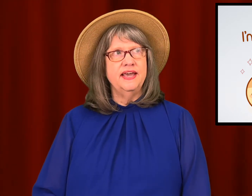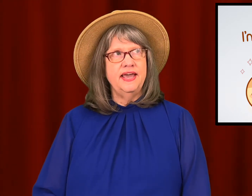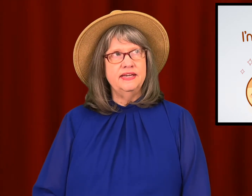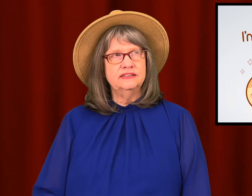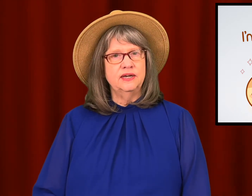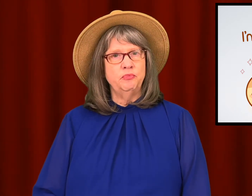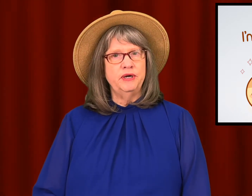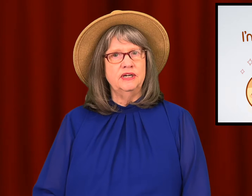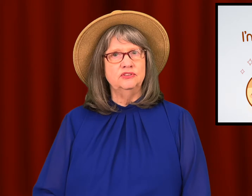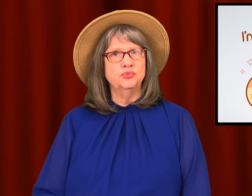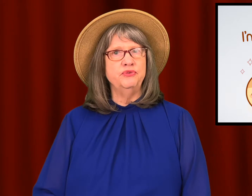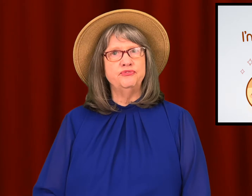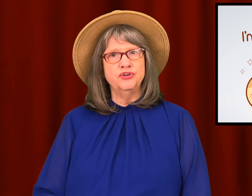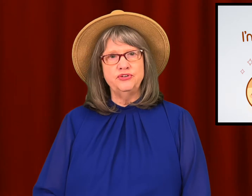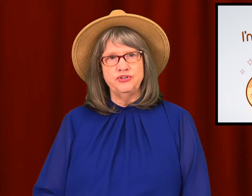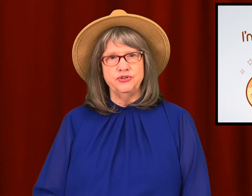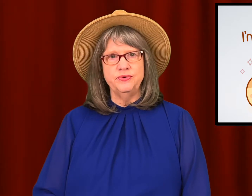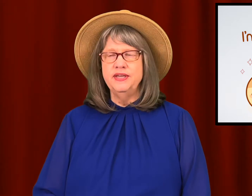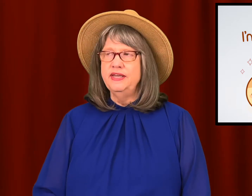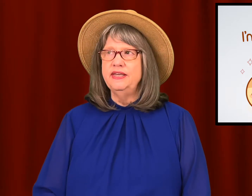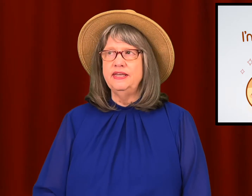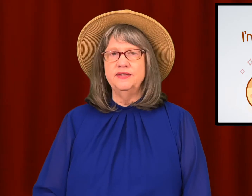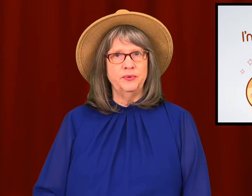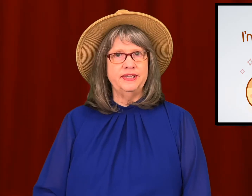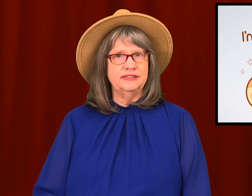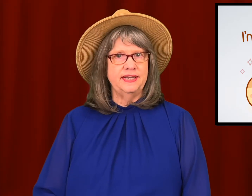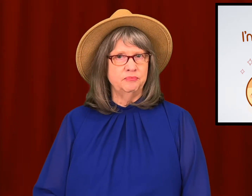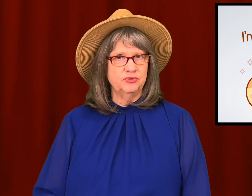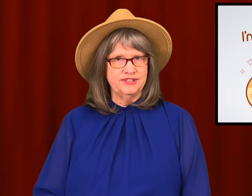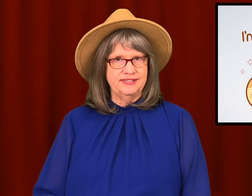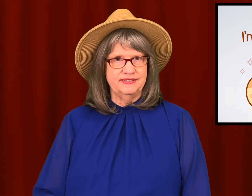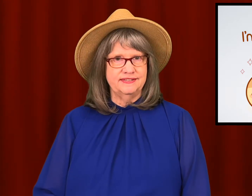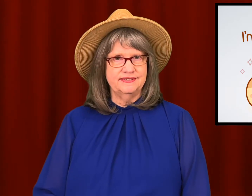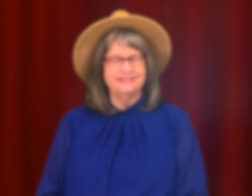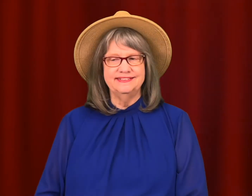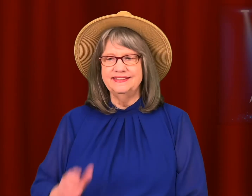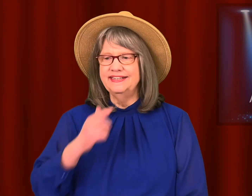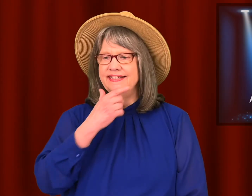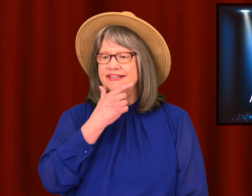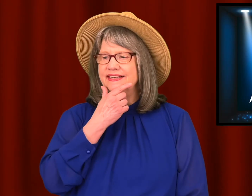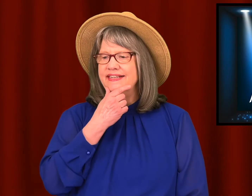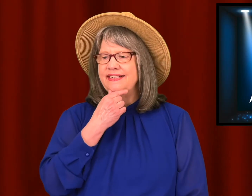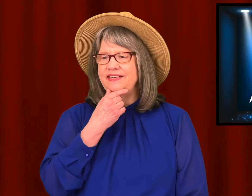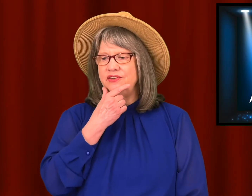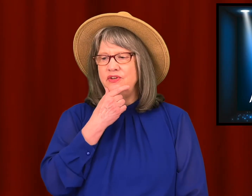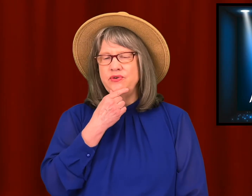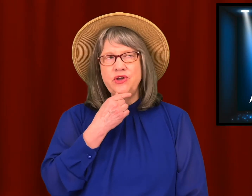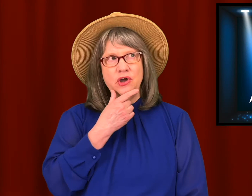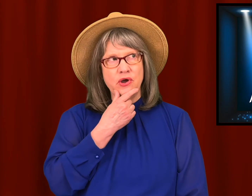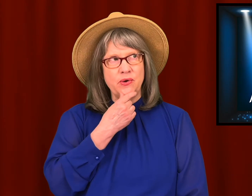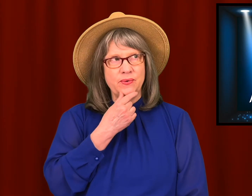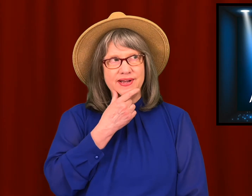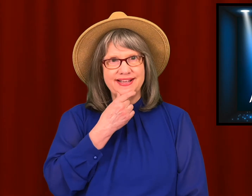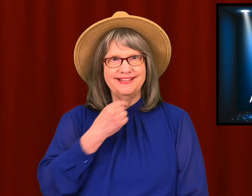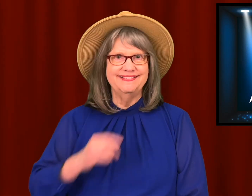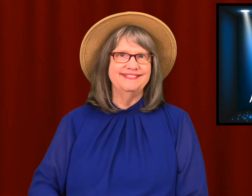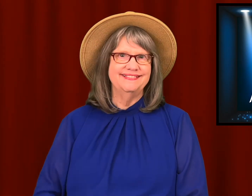ASL puns referred to in the example sentences. Did You Know???